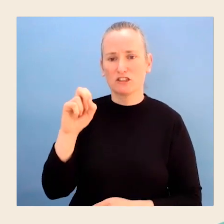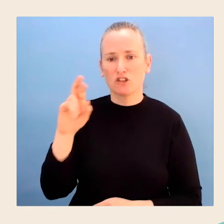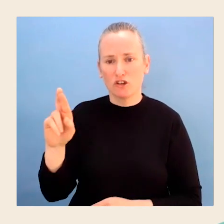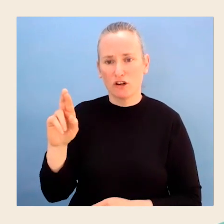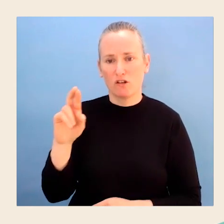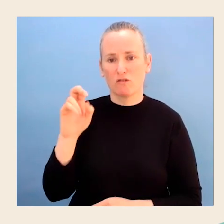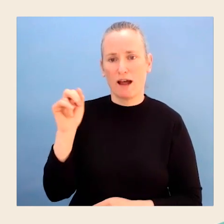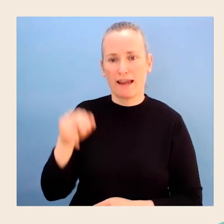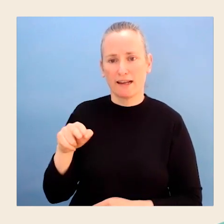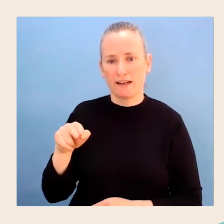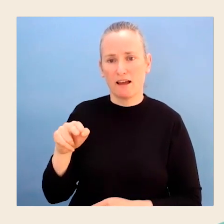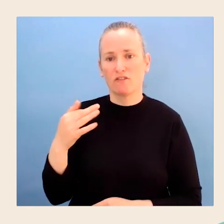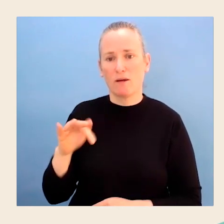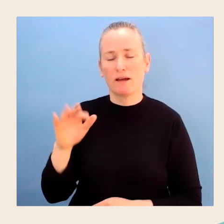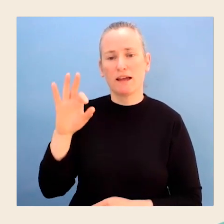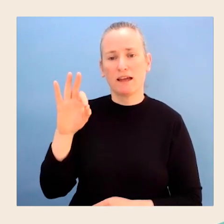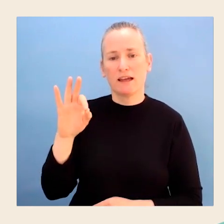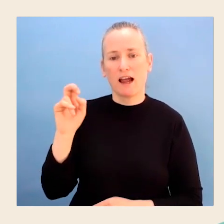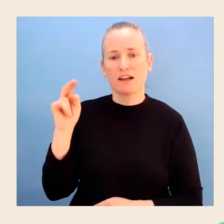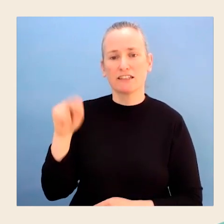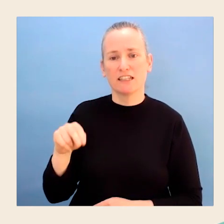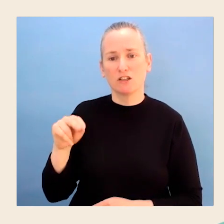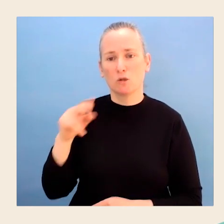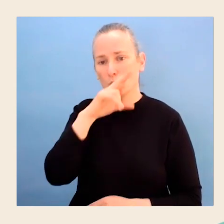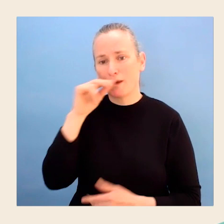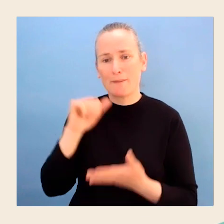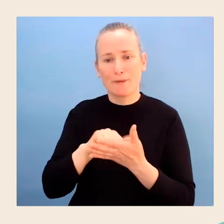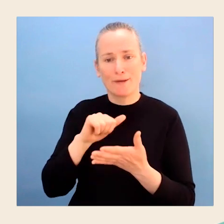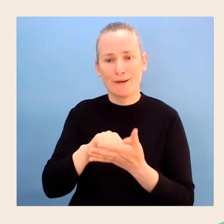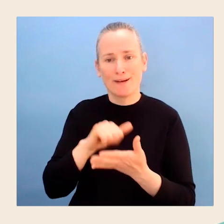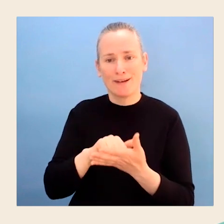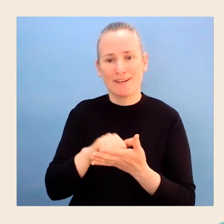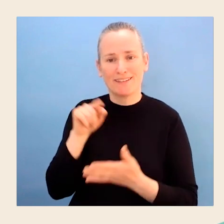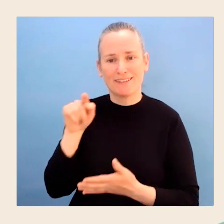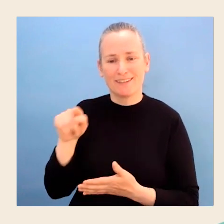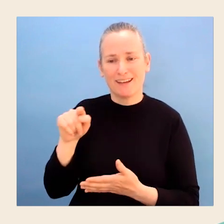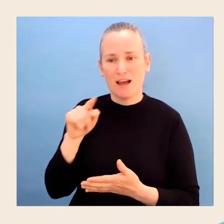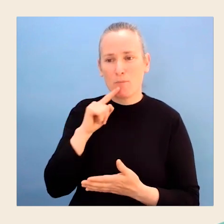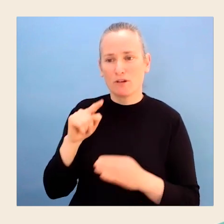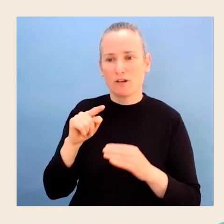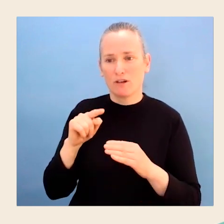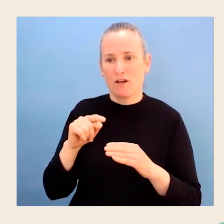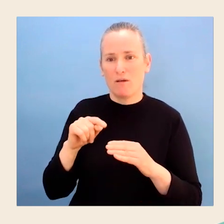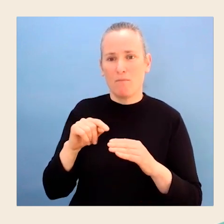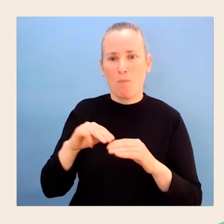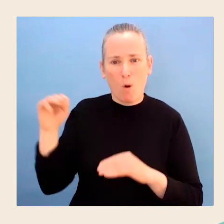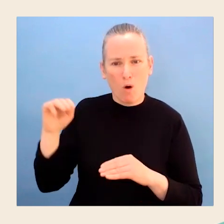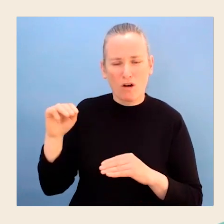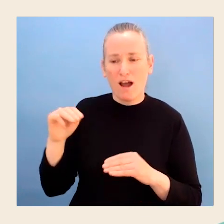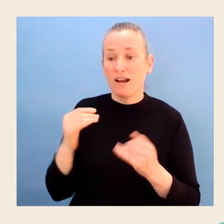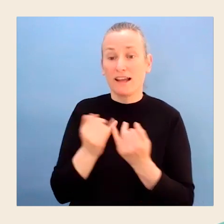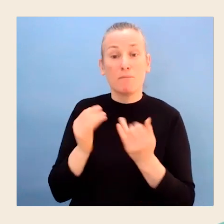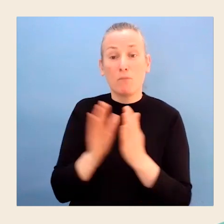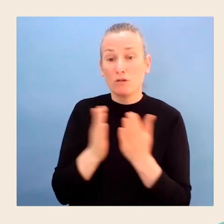But you know, it's much less, books are even more difficult, right?